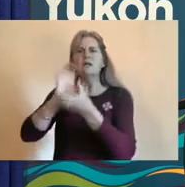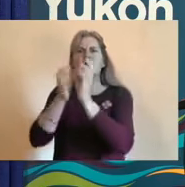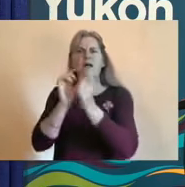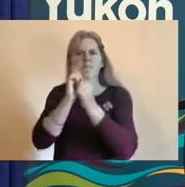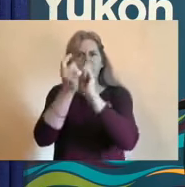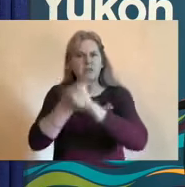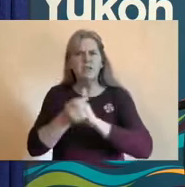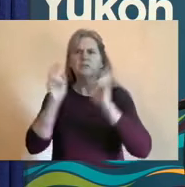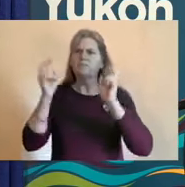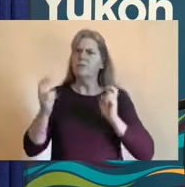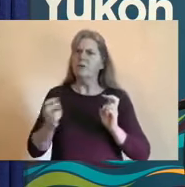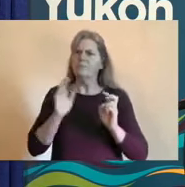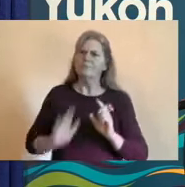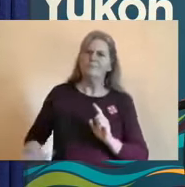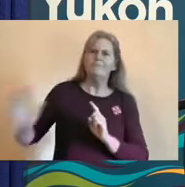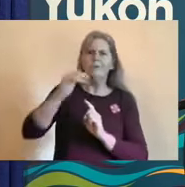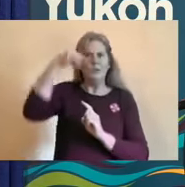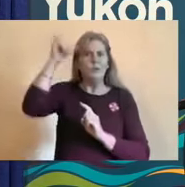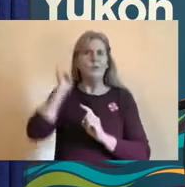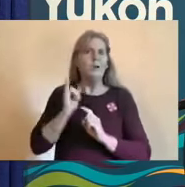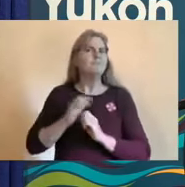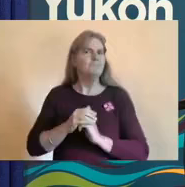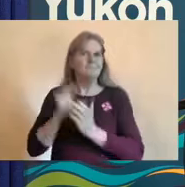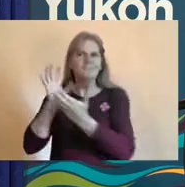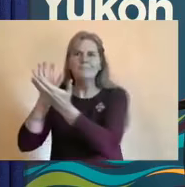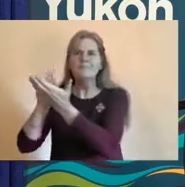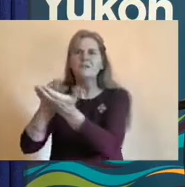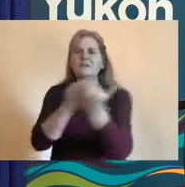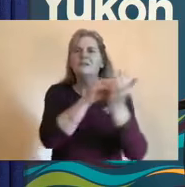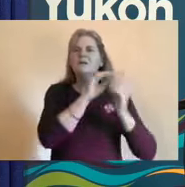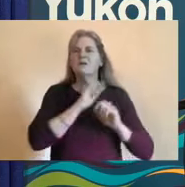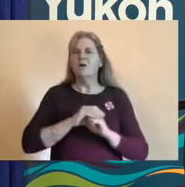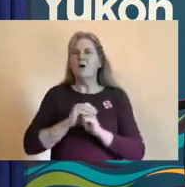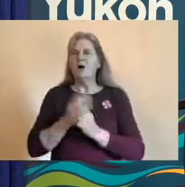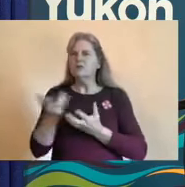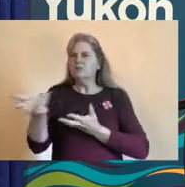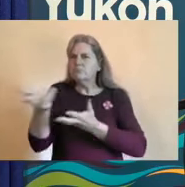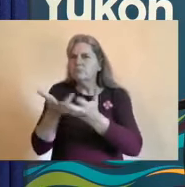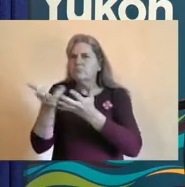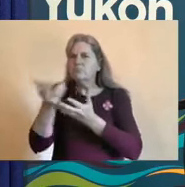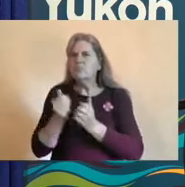Right across the Yukon. Also, engaging with young people on issues related to climate